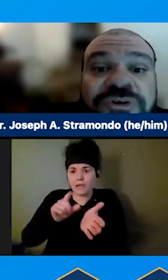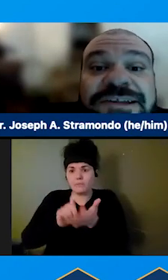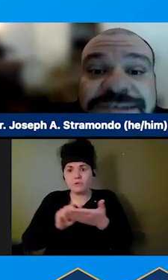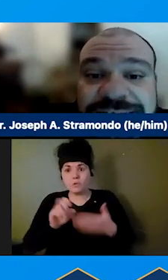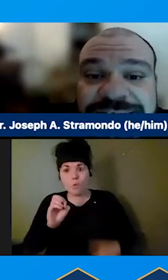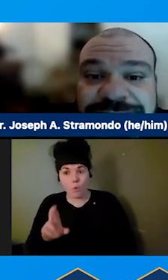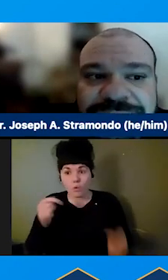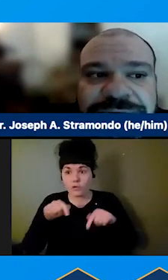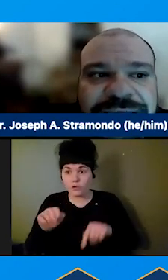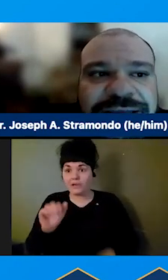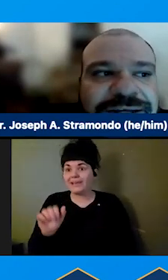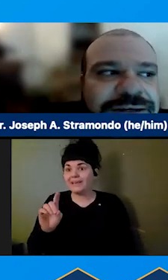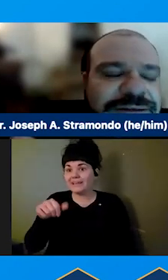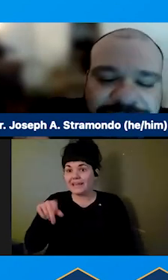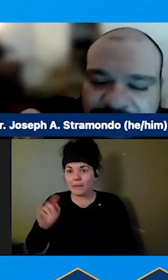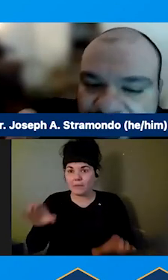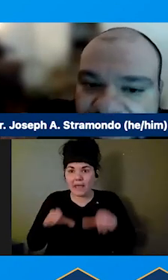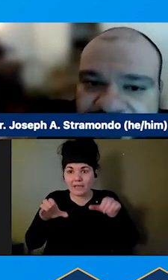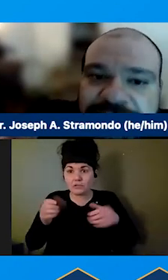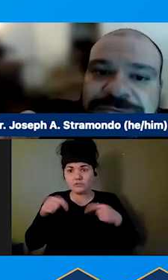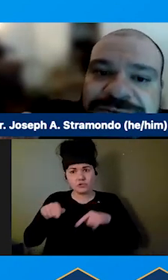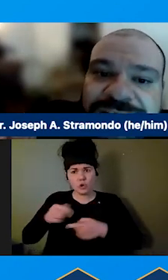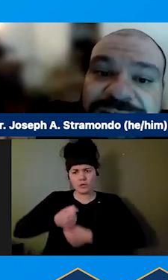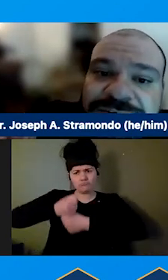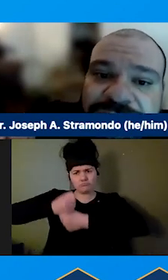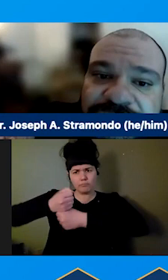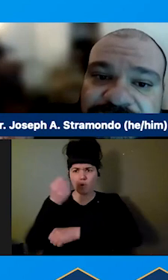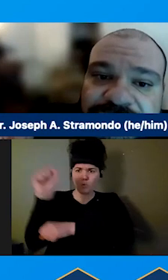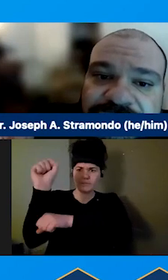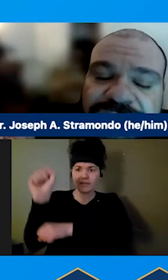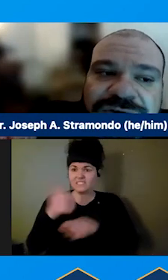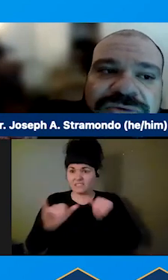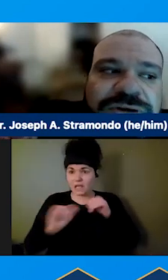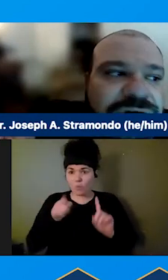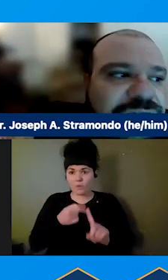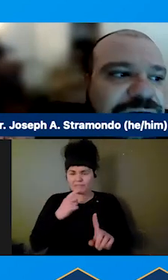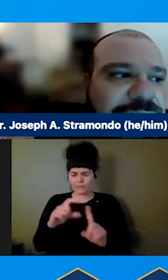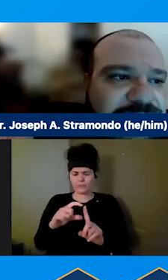about them in protest. A lot of times when we say institution,